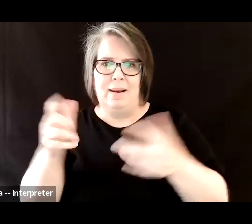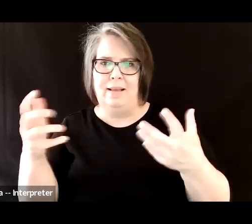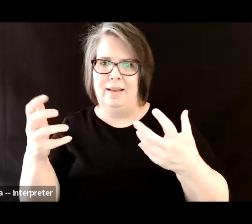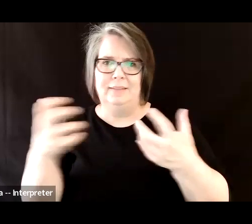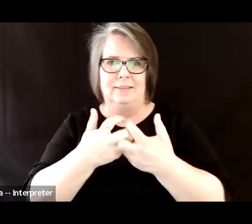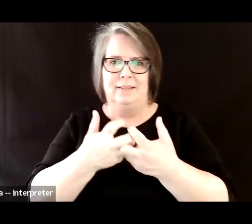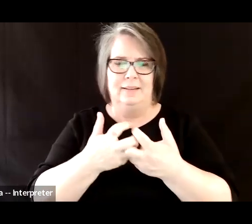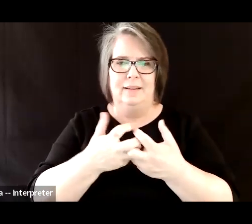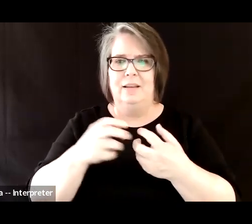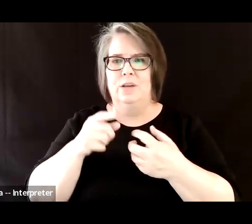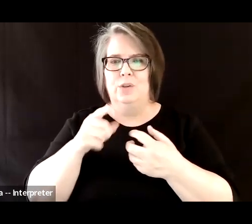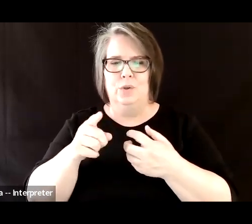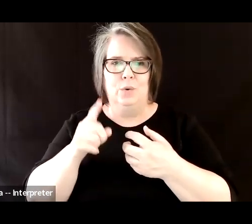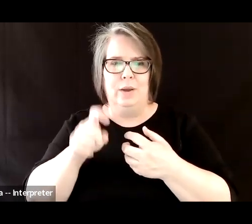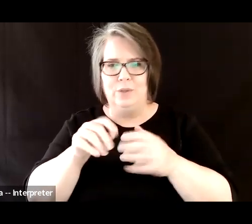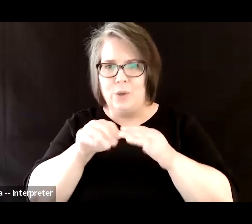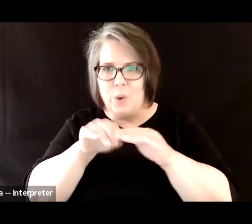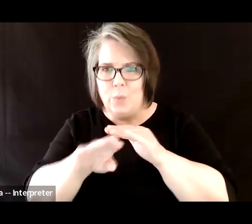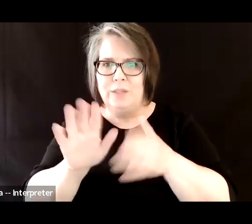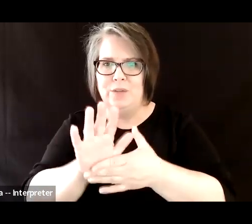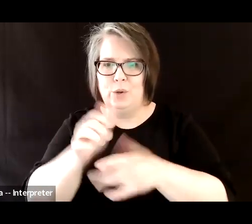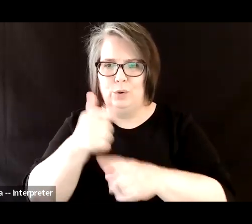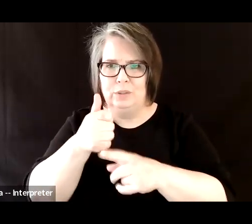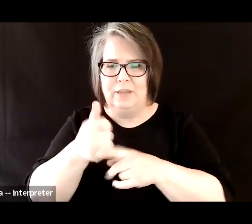You would have to go in and clean it up and fix it.